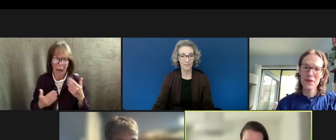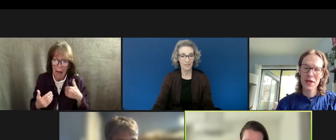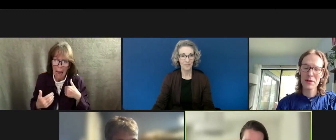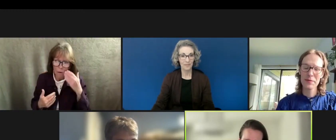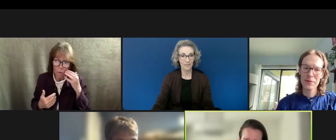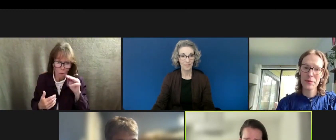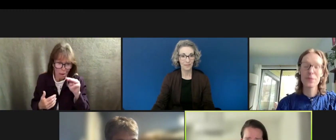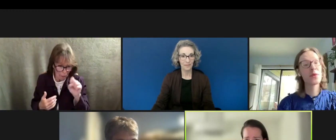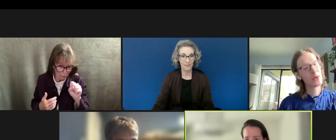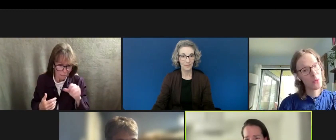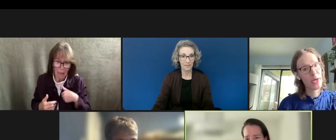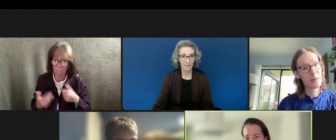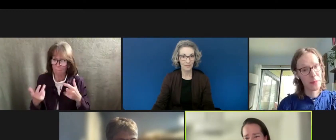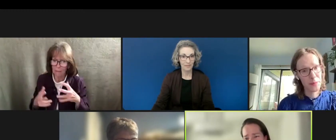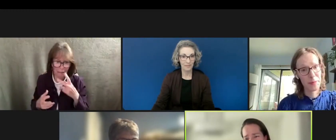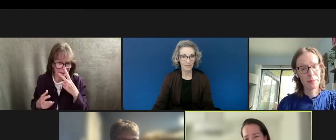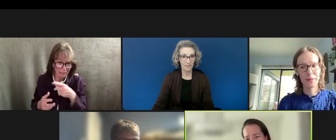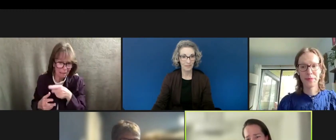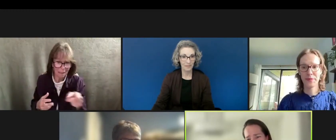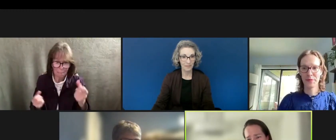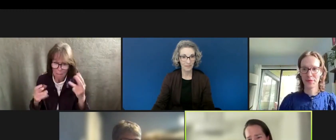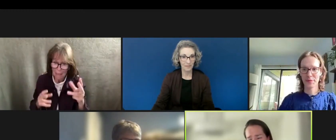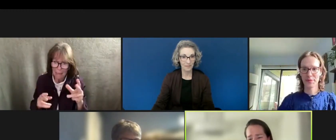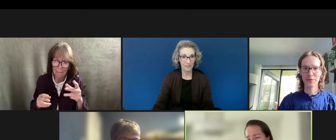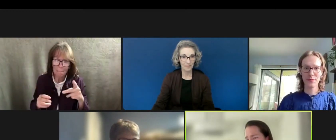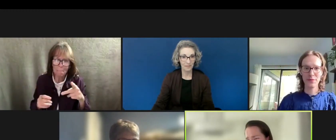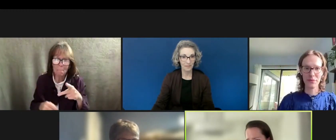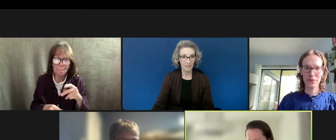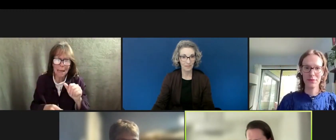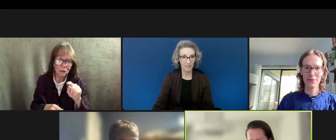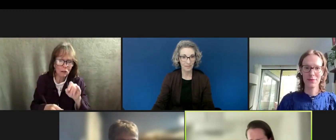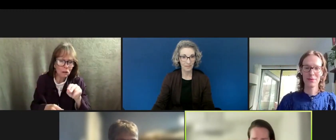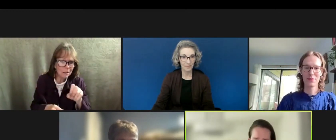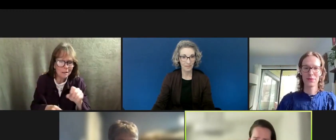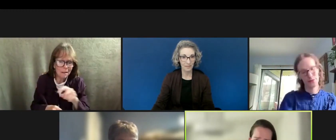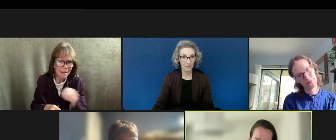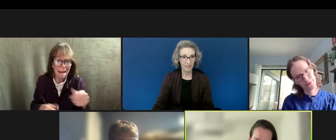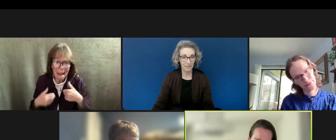I've seen it in patients and how it can change someone's life and